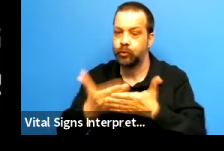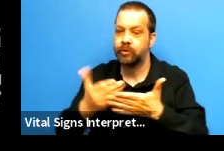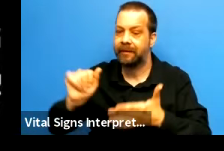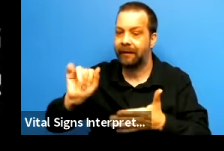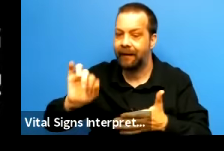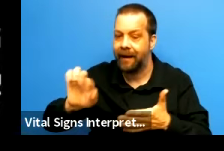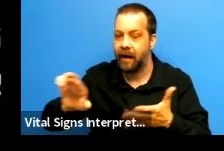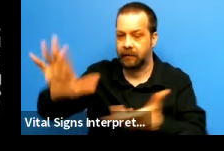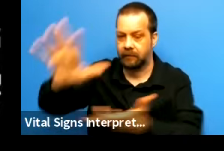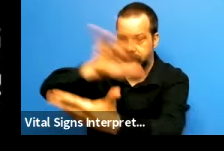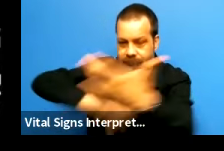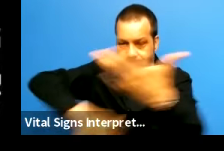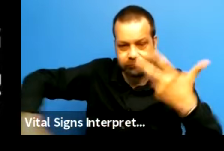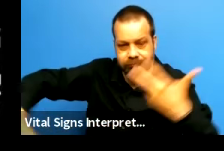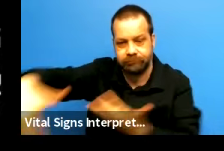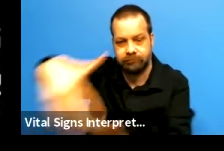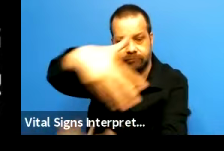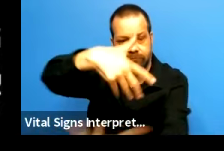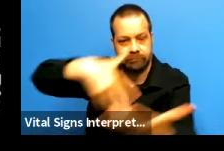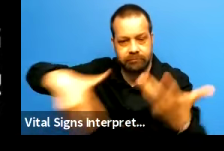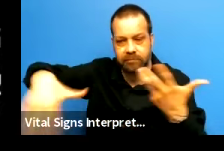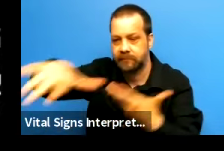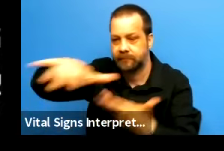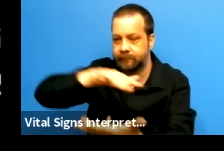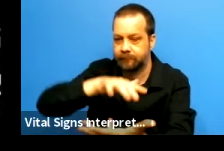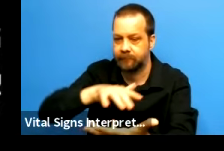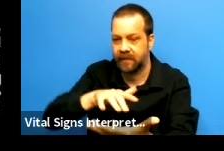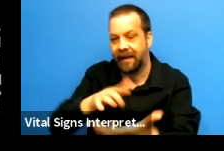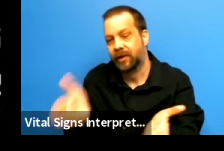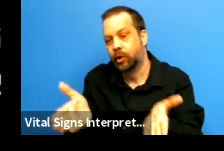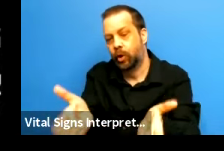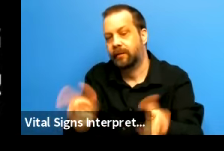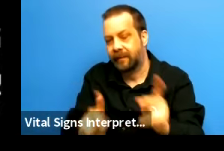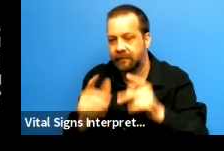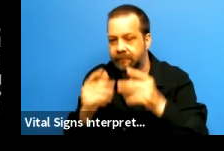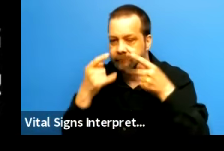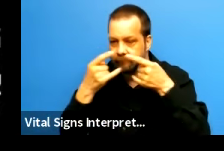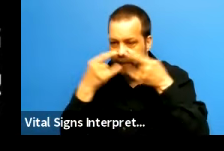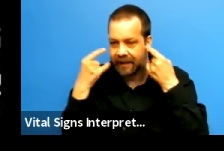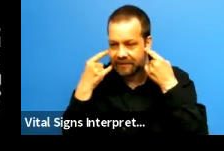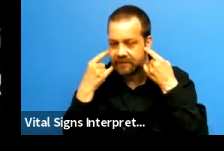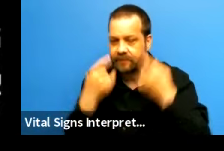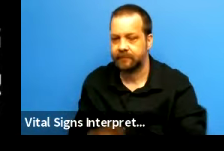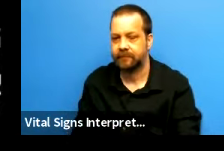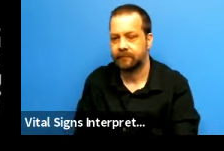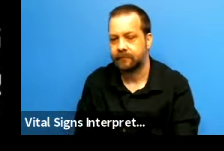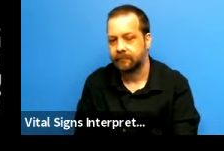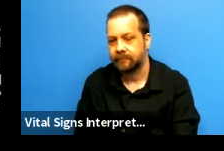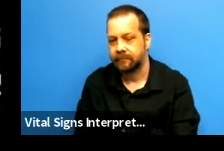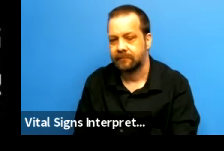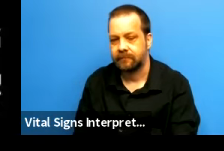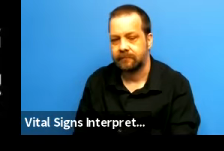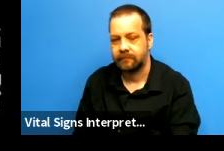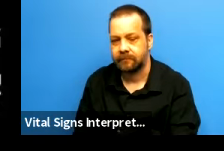and to wear their masks. As always, if it's possible, provide personal protective equipment,